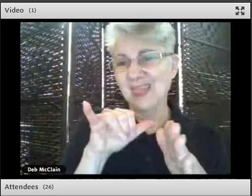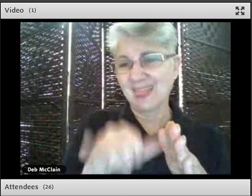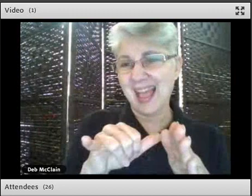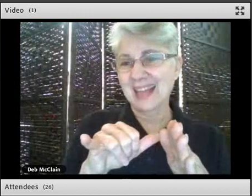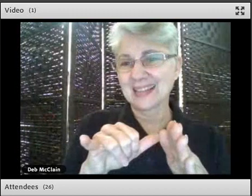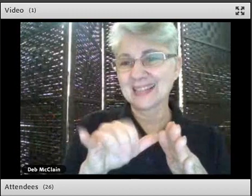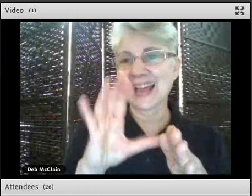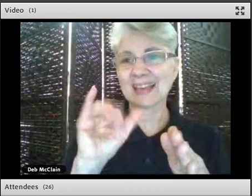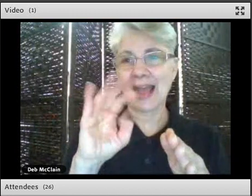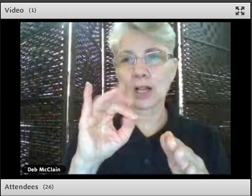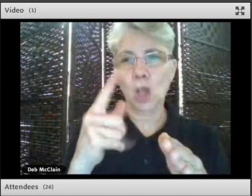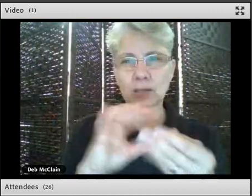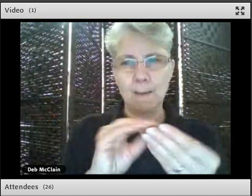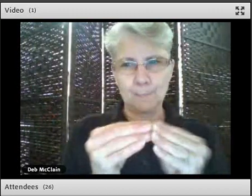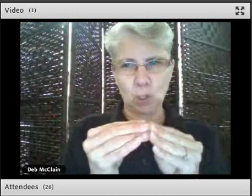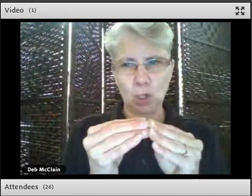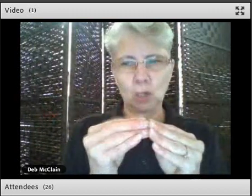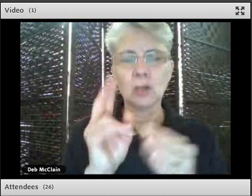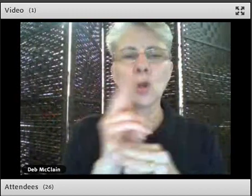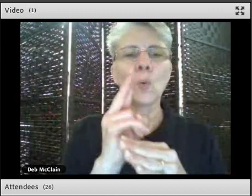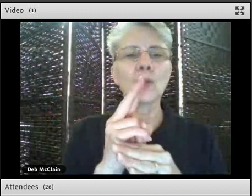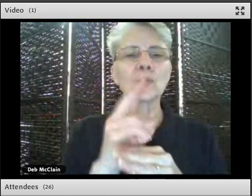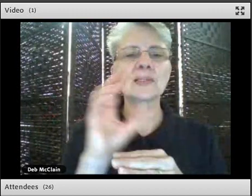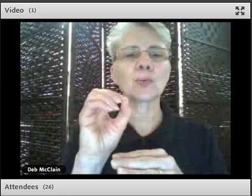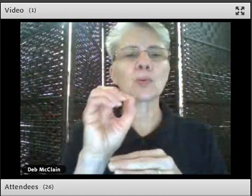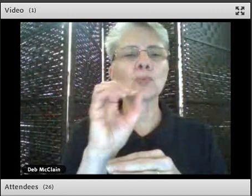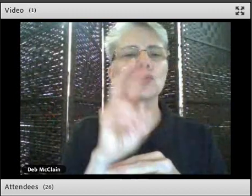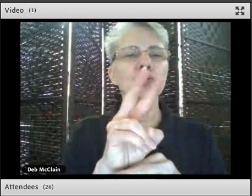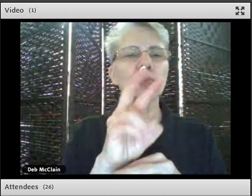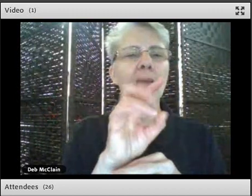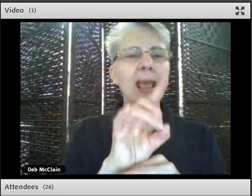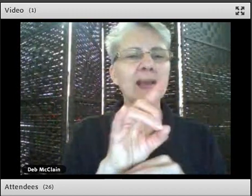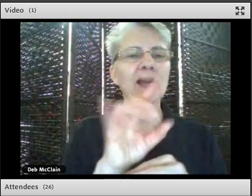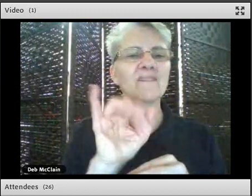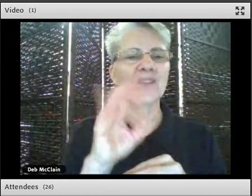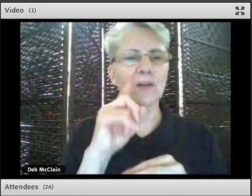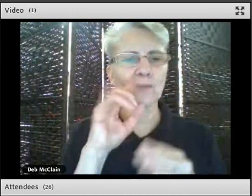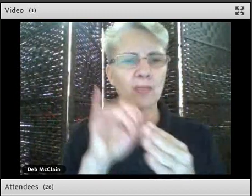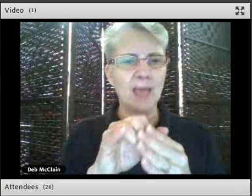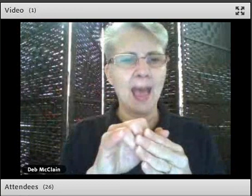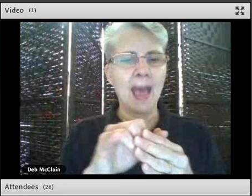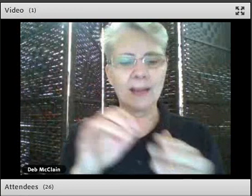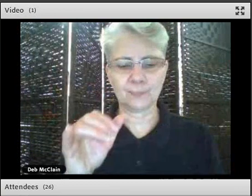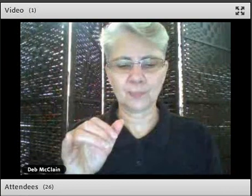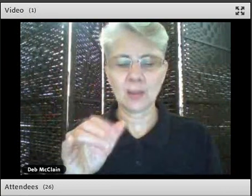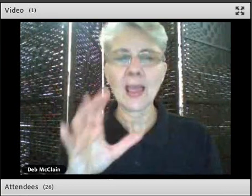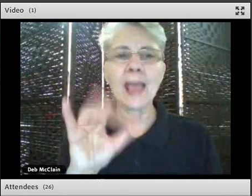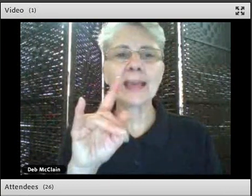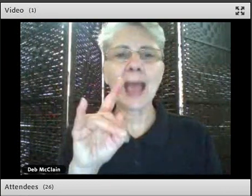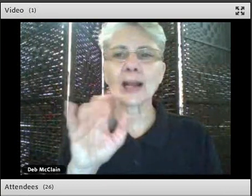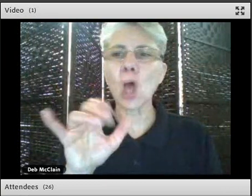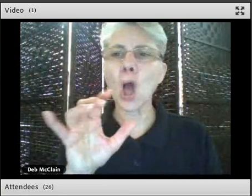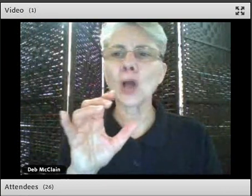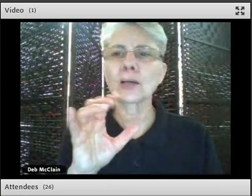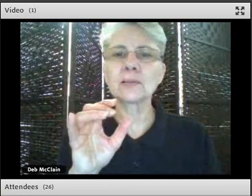Put the catalog number in the subfield A, and then put the trade name of the source,